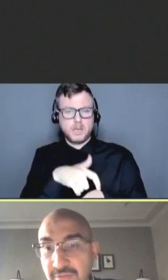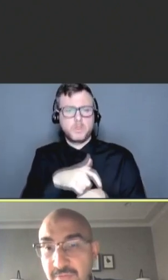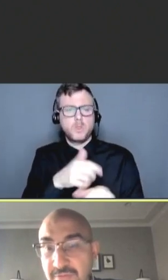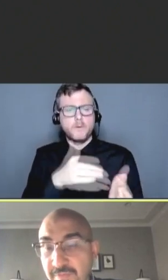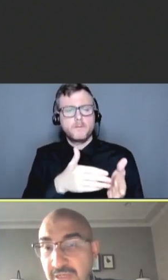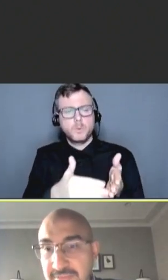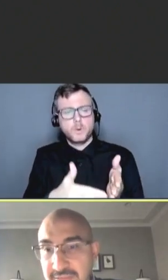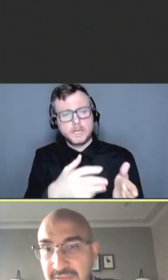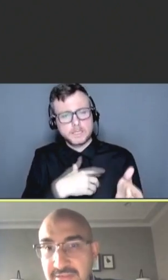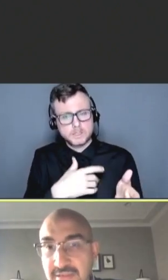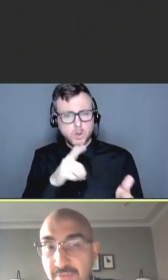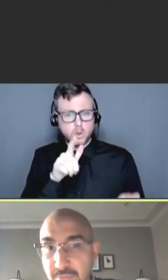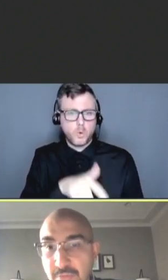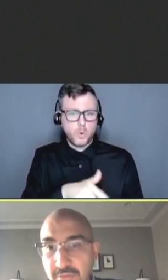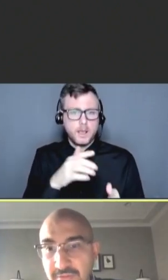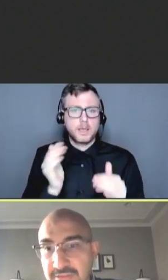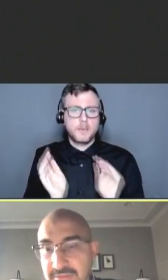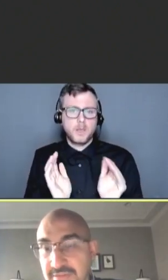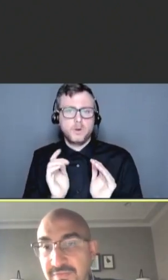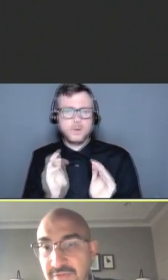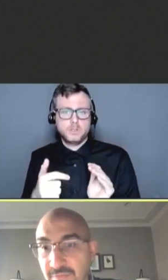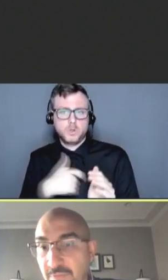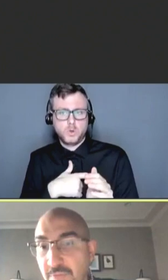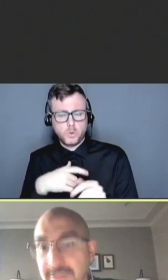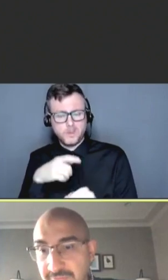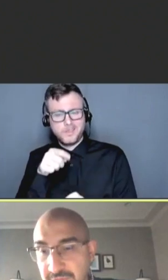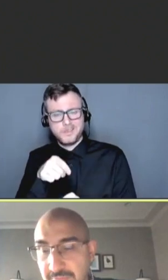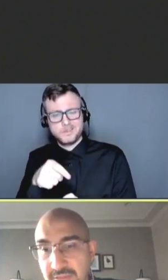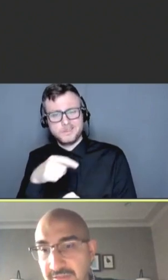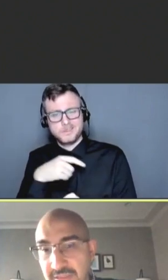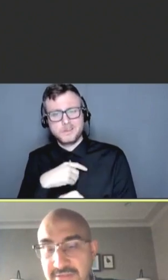frequency of plasma cells in our bone marrow that is specific to influenza, for example. And that's